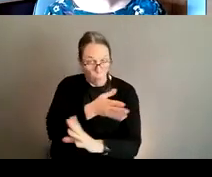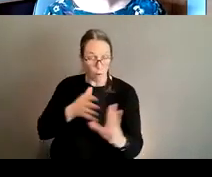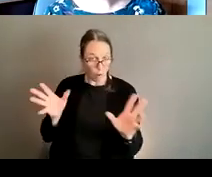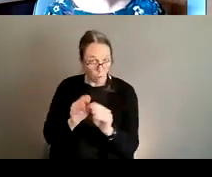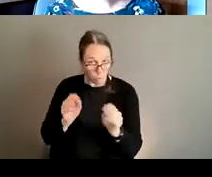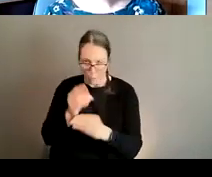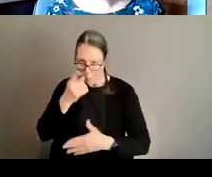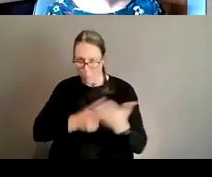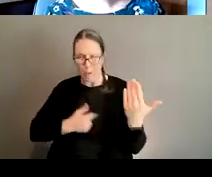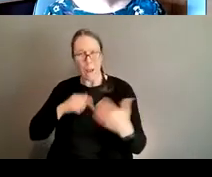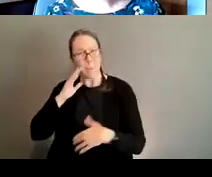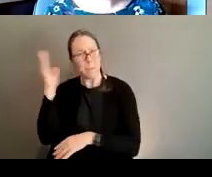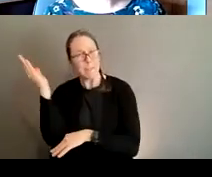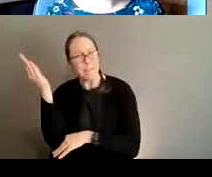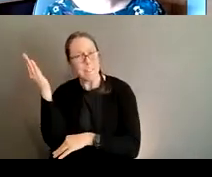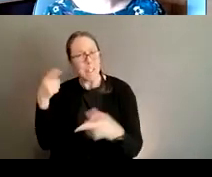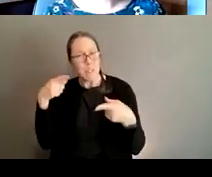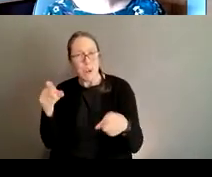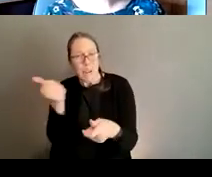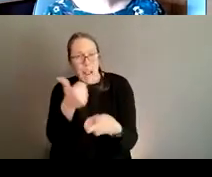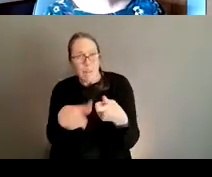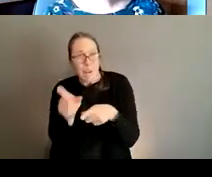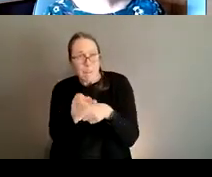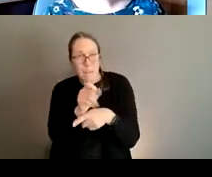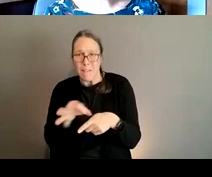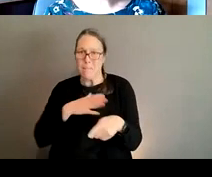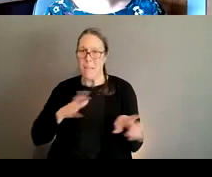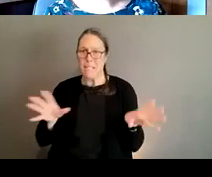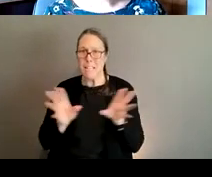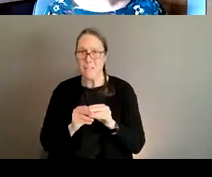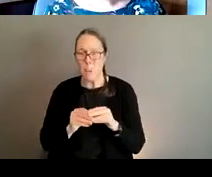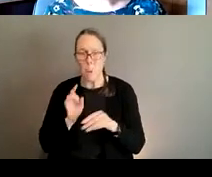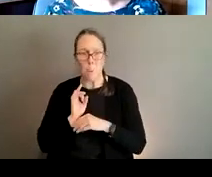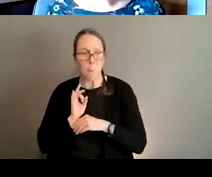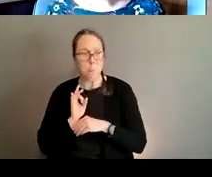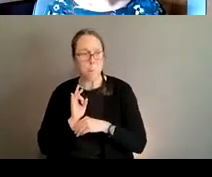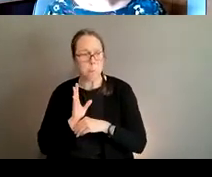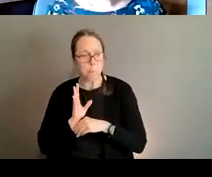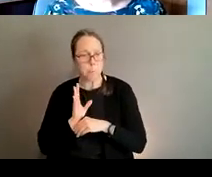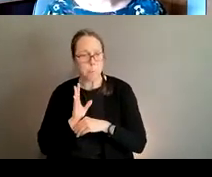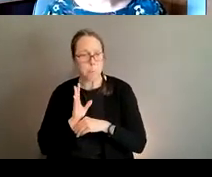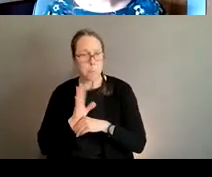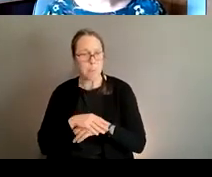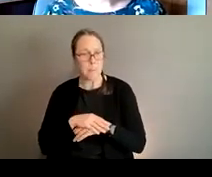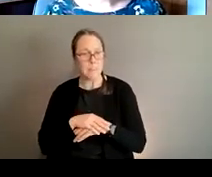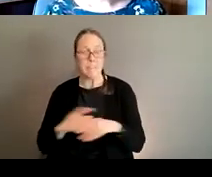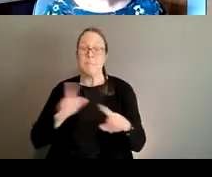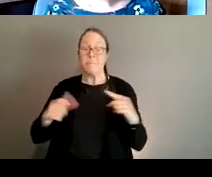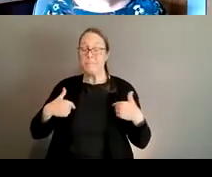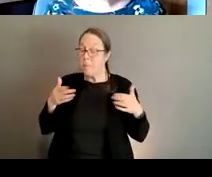I'll do during every minute of my session? And being the person who I am it actually